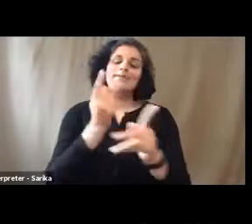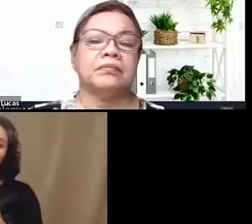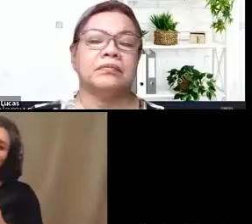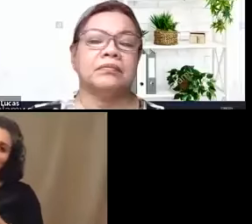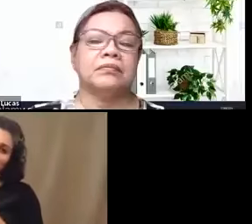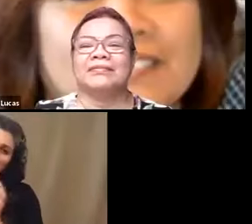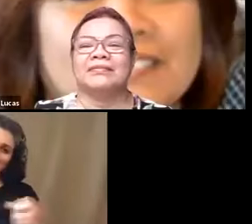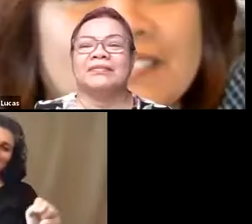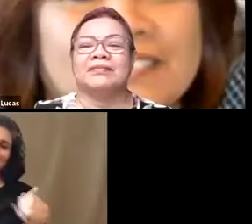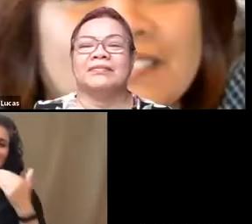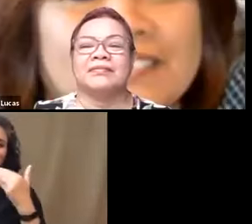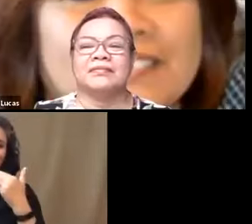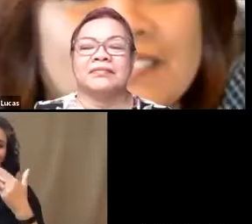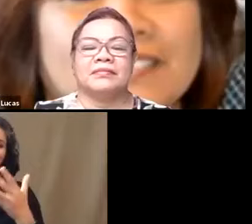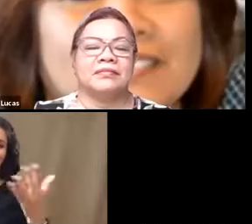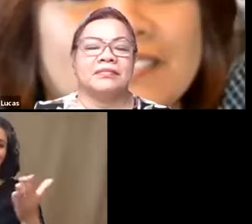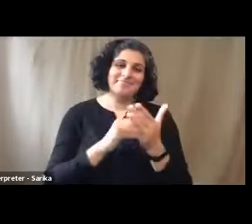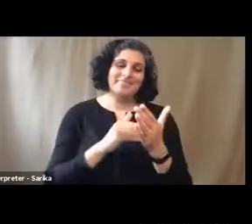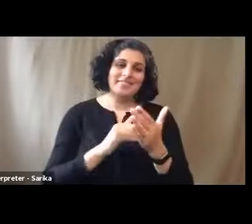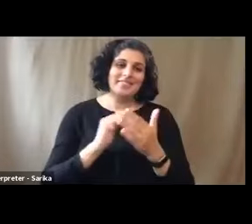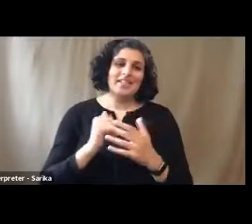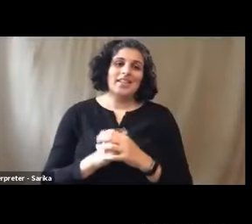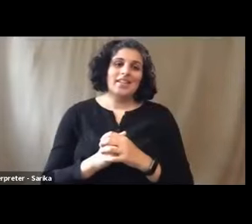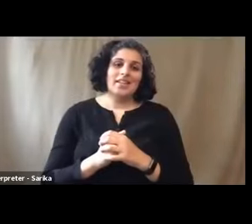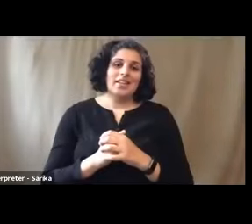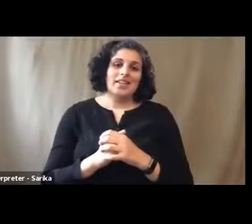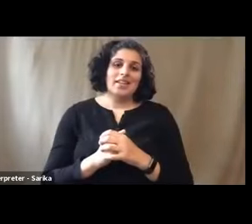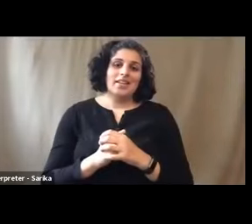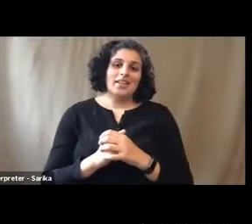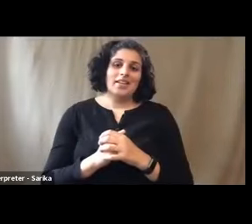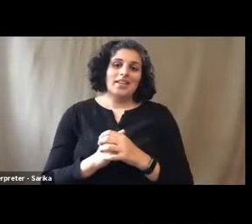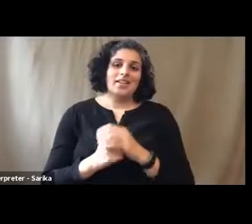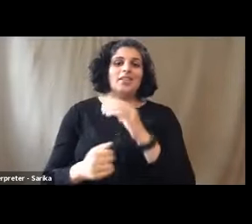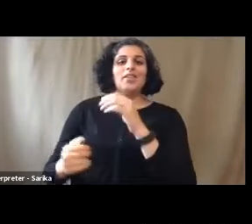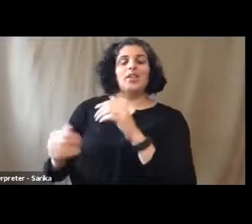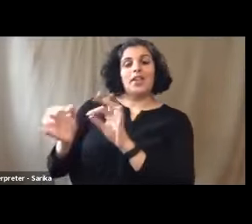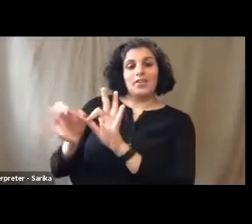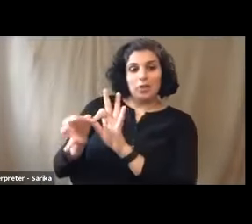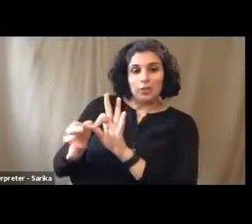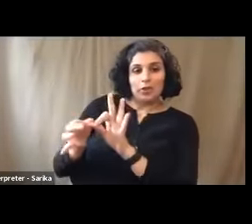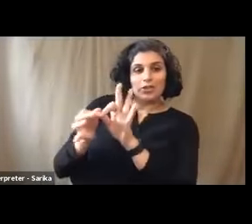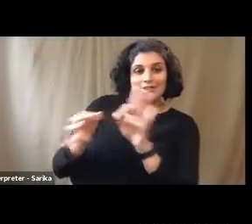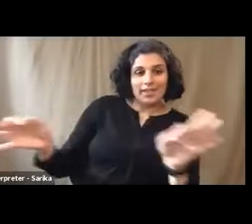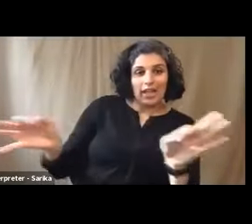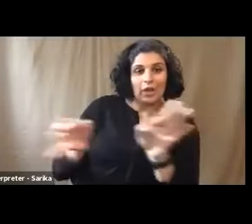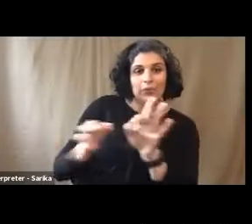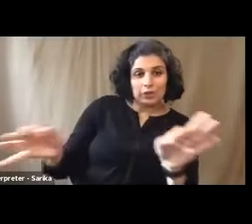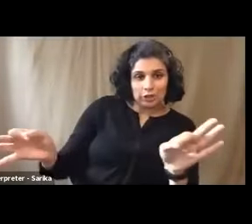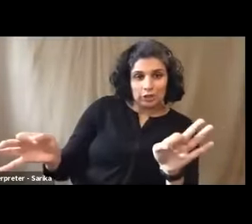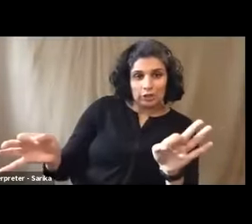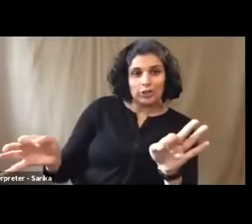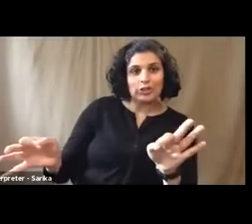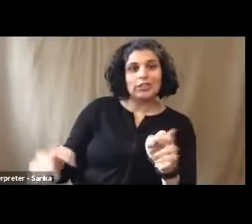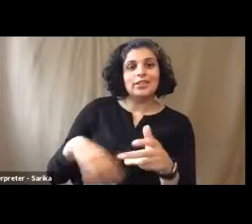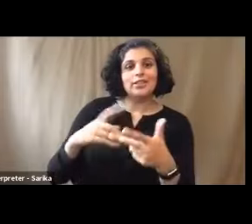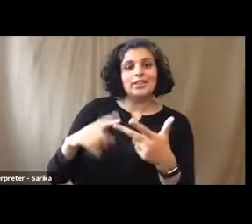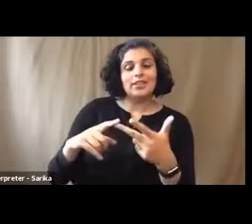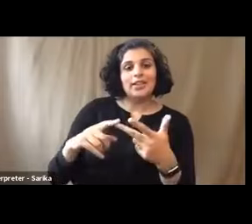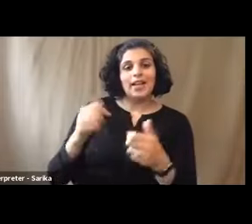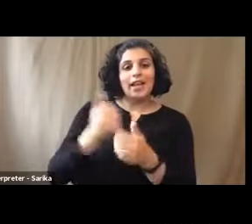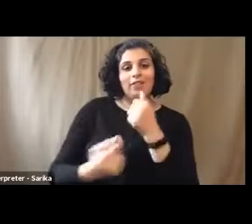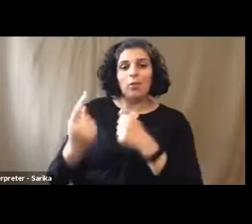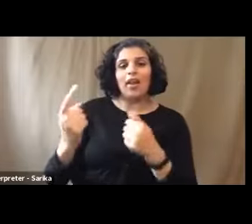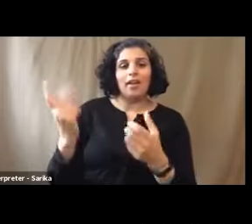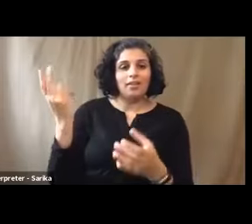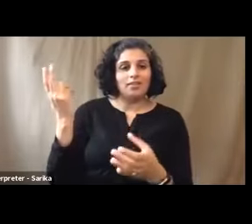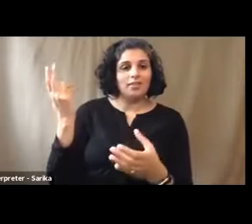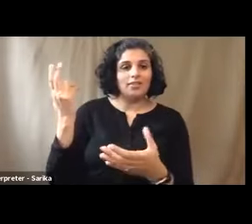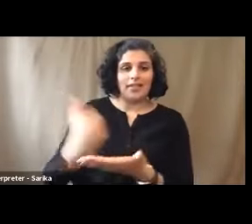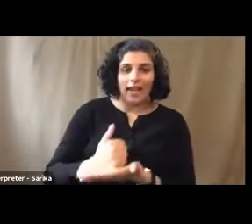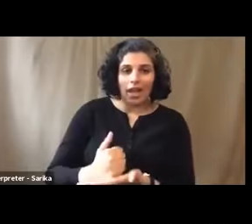Thank you again to our interpreters, captioners, and everyone else who helped make this event possible.